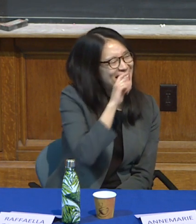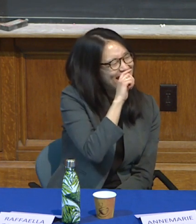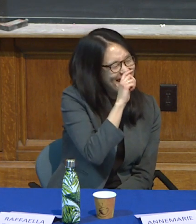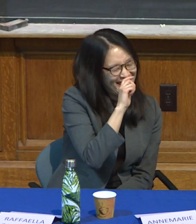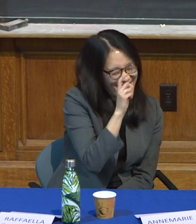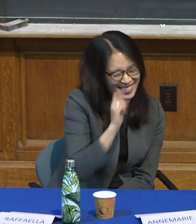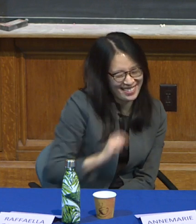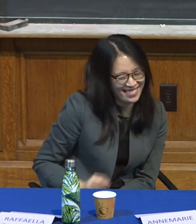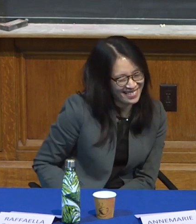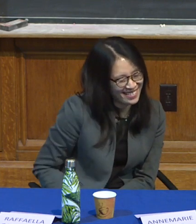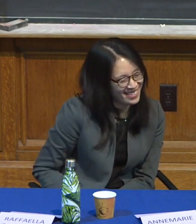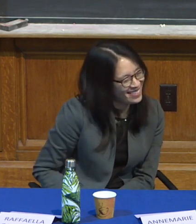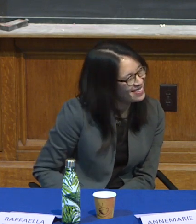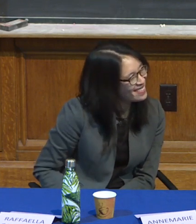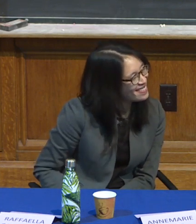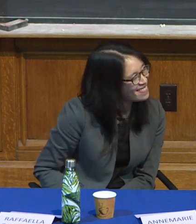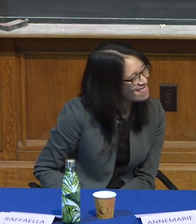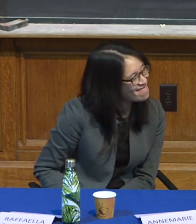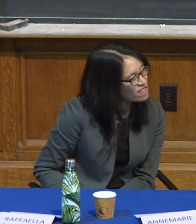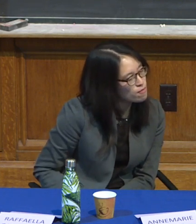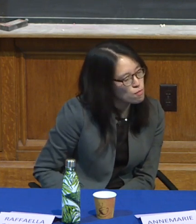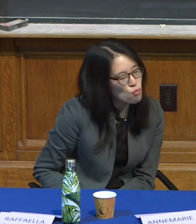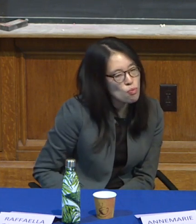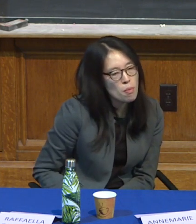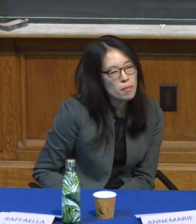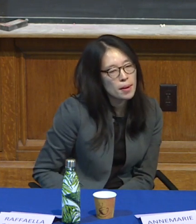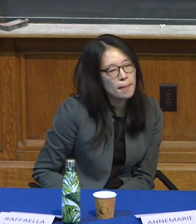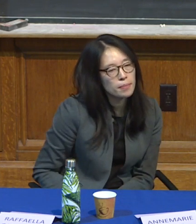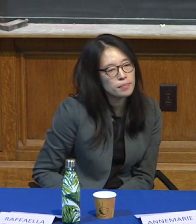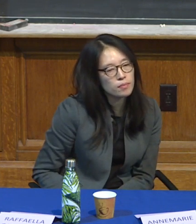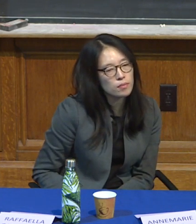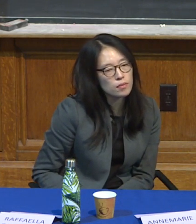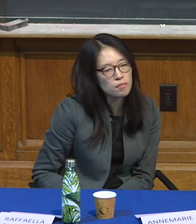I don't know why that is. I do feel that there are just good people there.